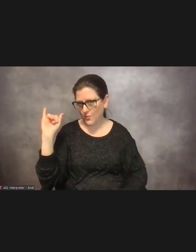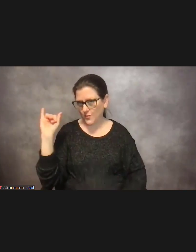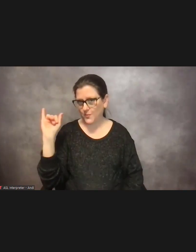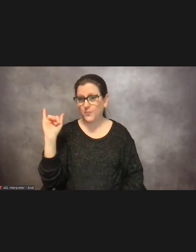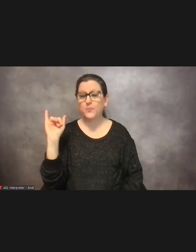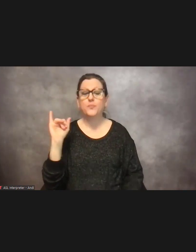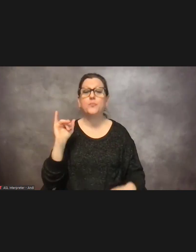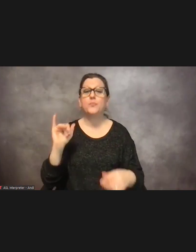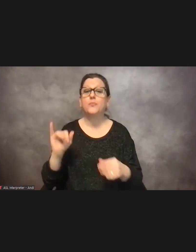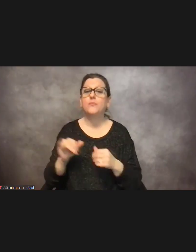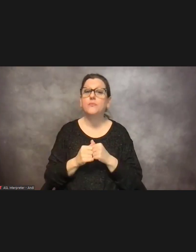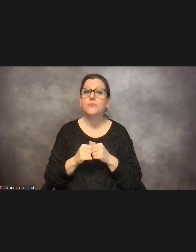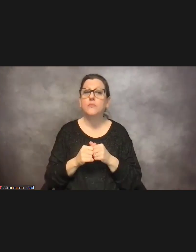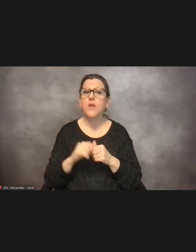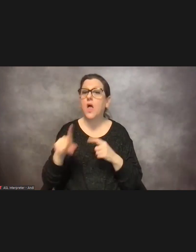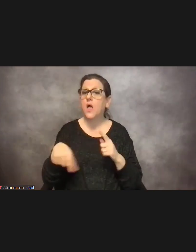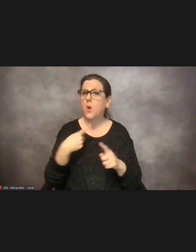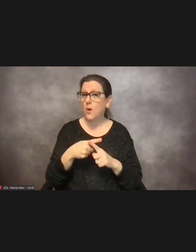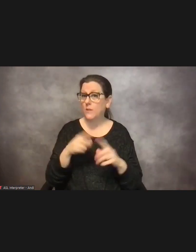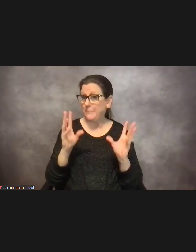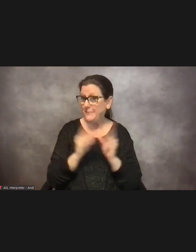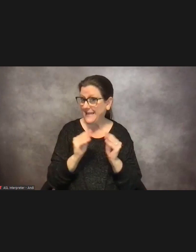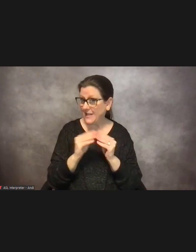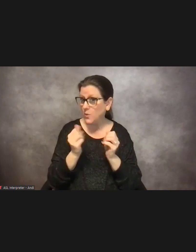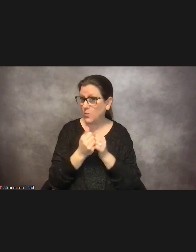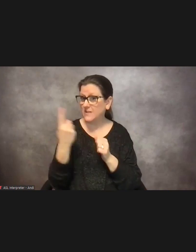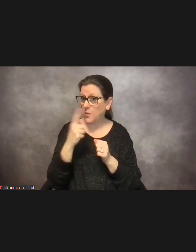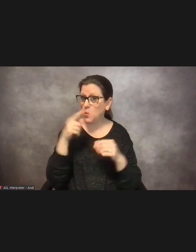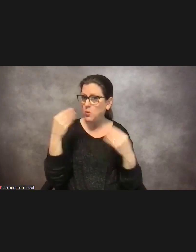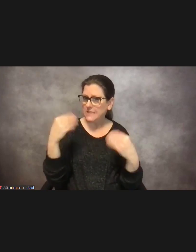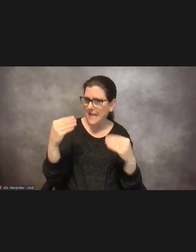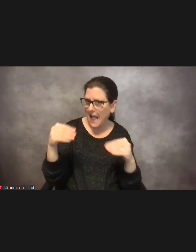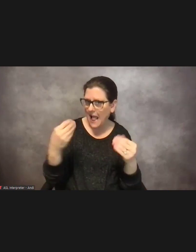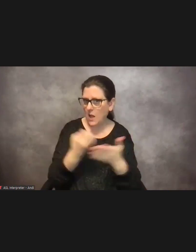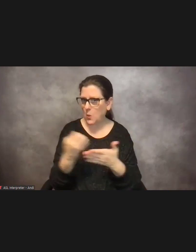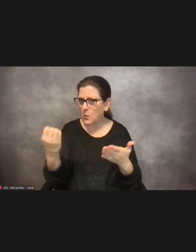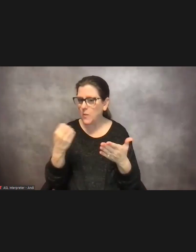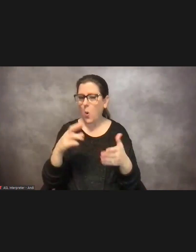When you meet with an equipment